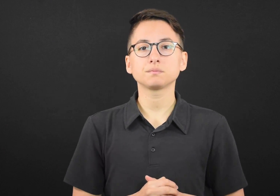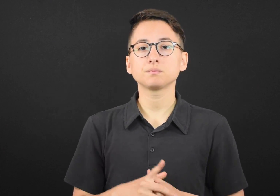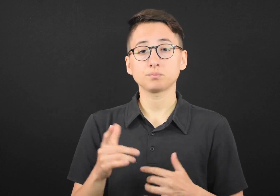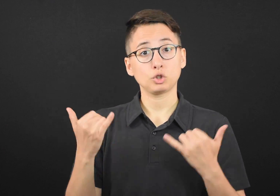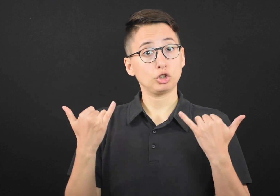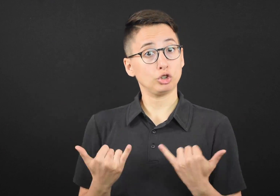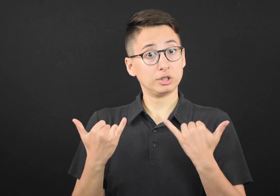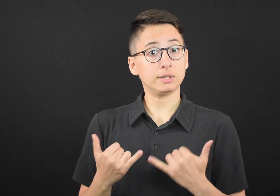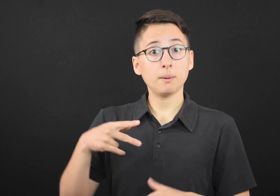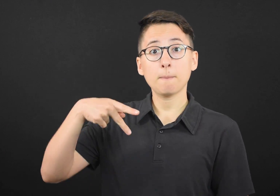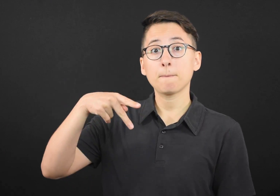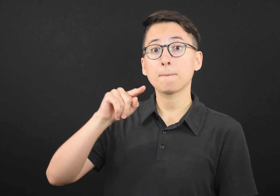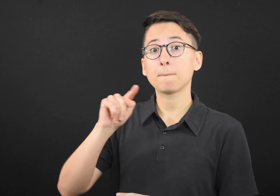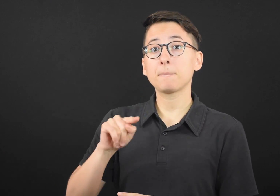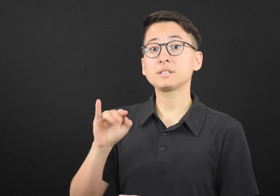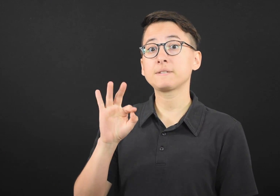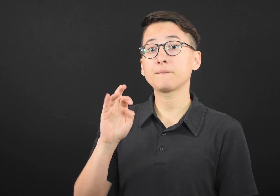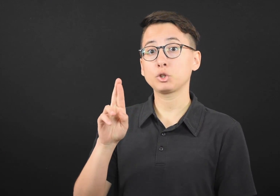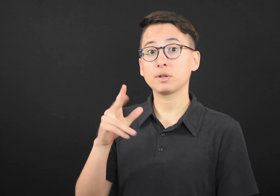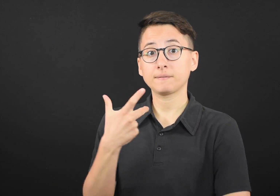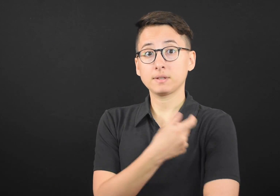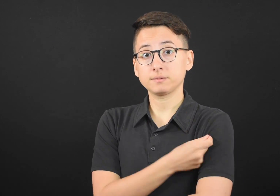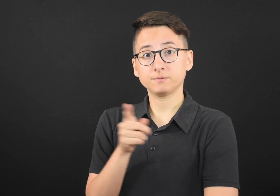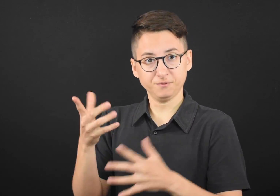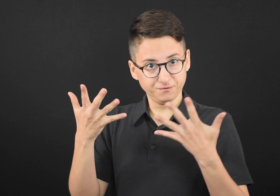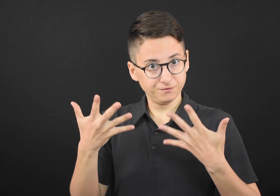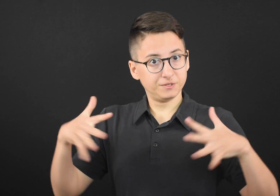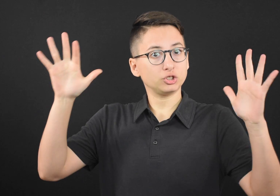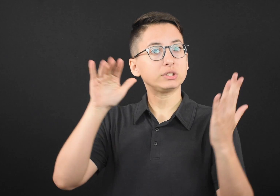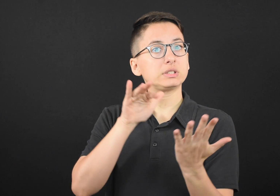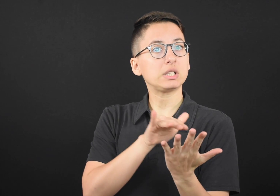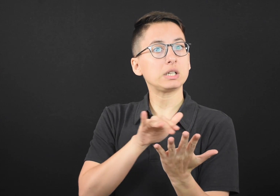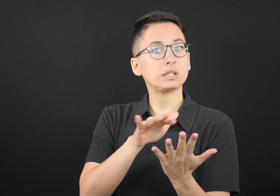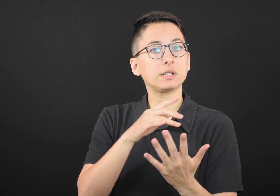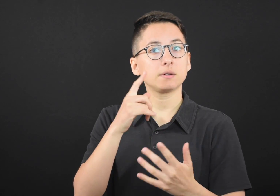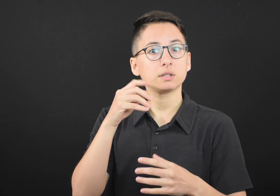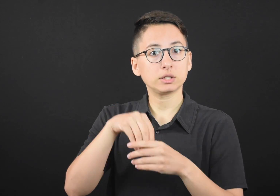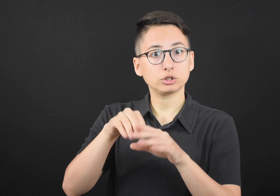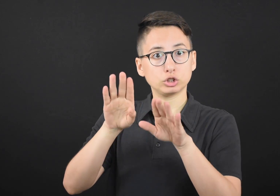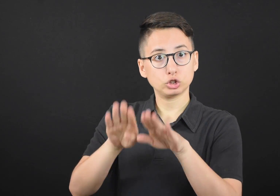At this time, the Pfizer vaccine has been studied in children 12 and up,